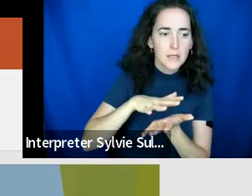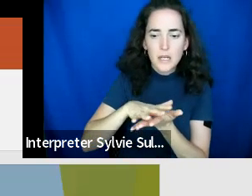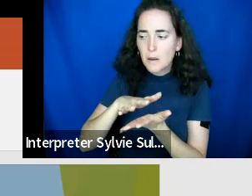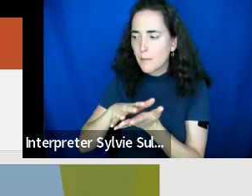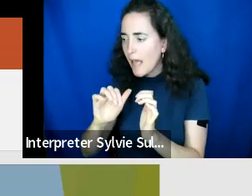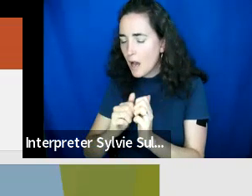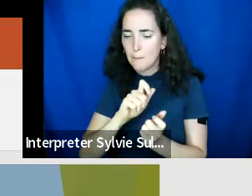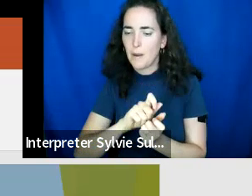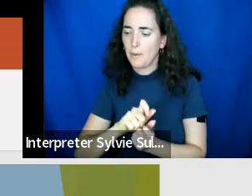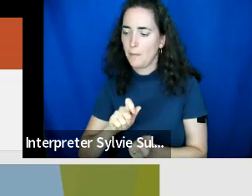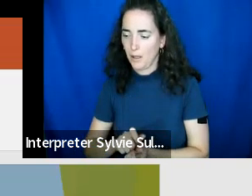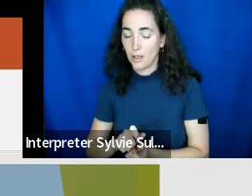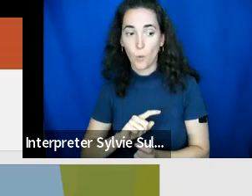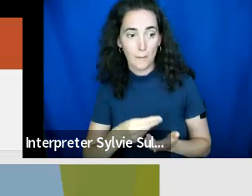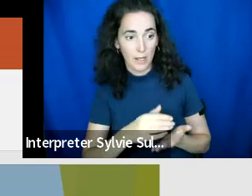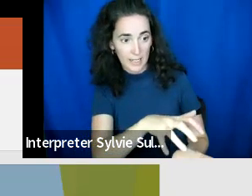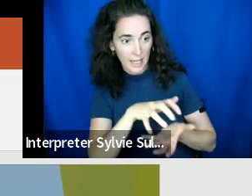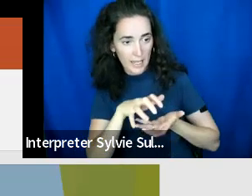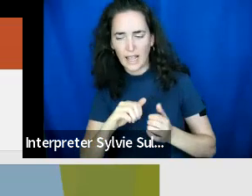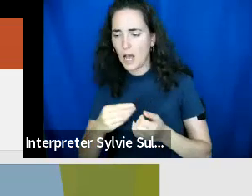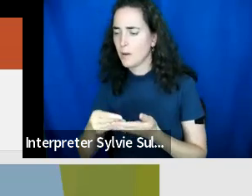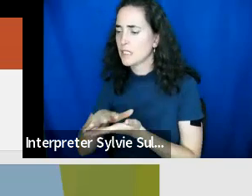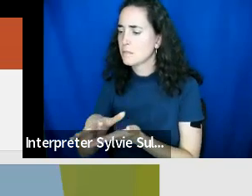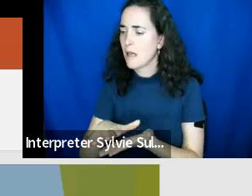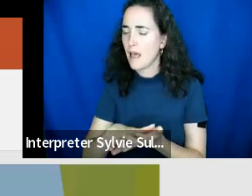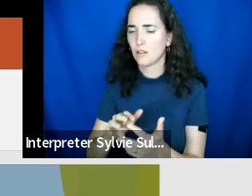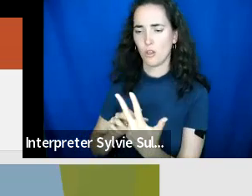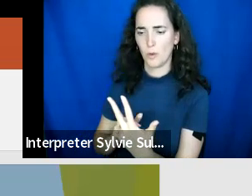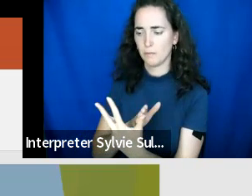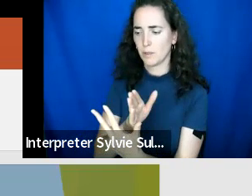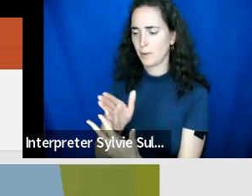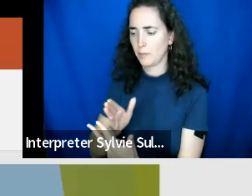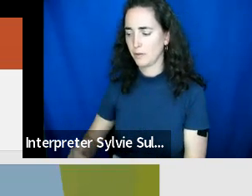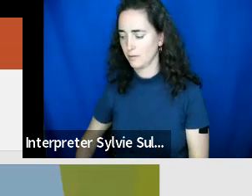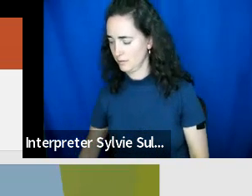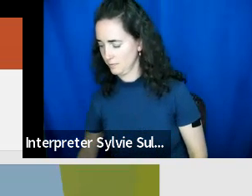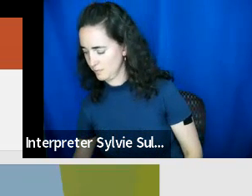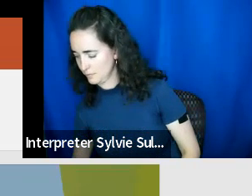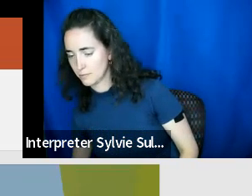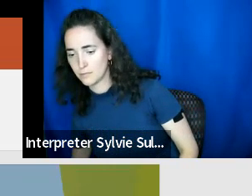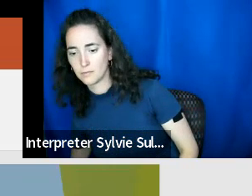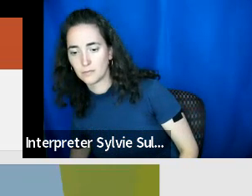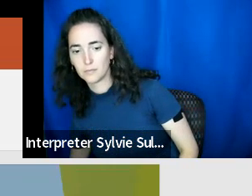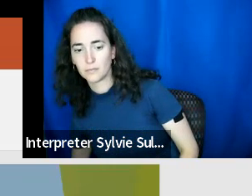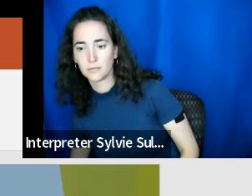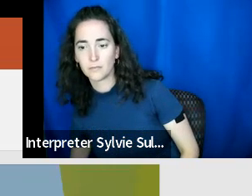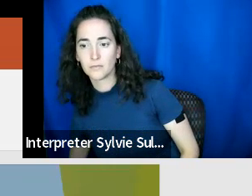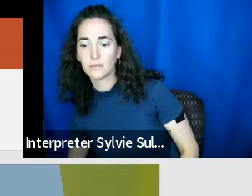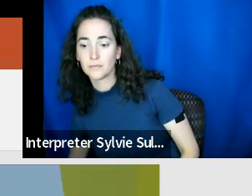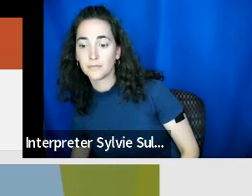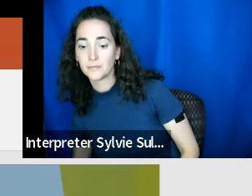Once they are collected in 3 different areas for All right.